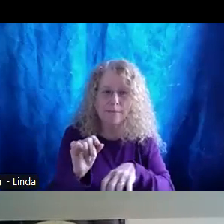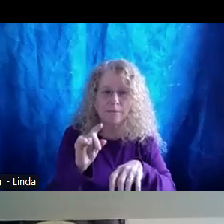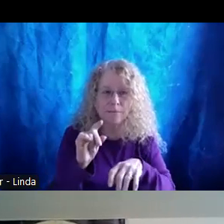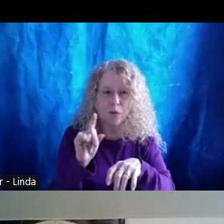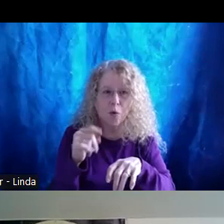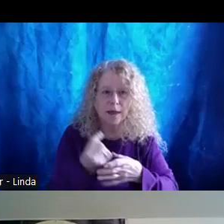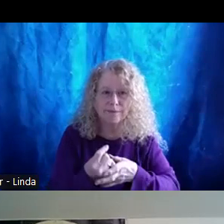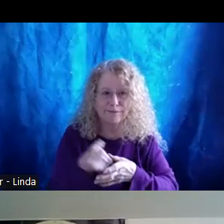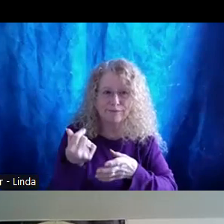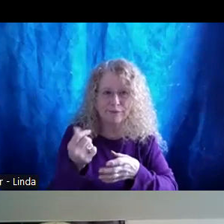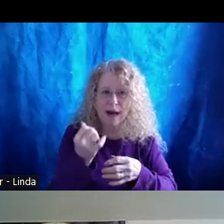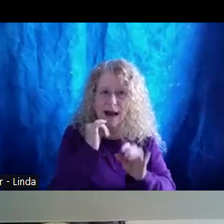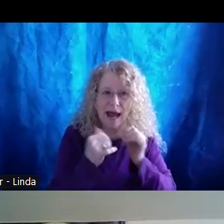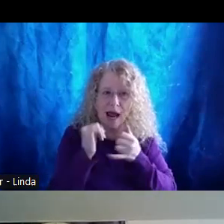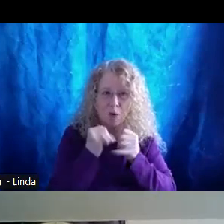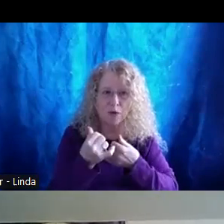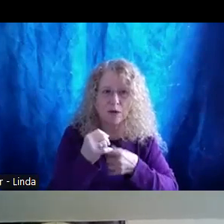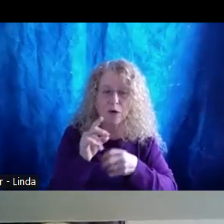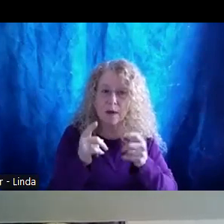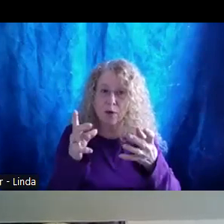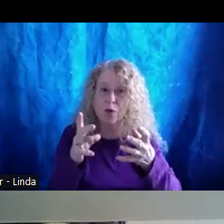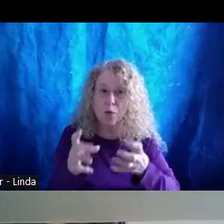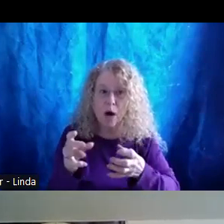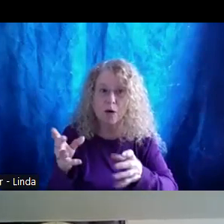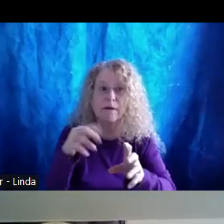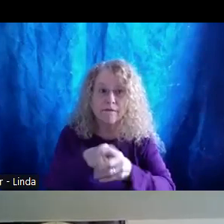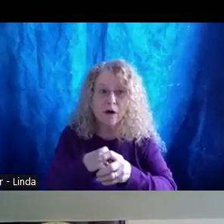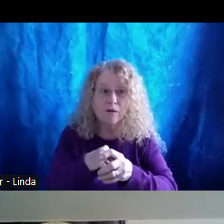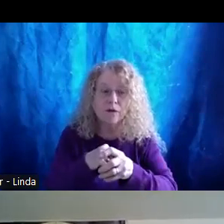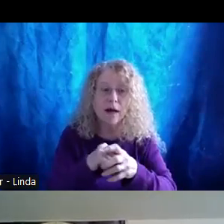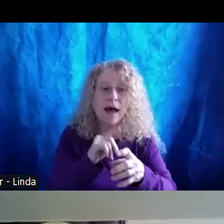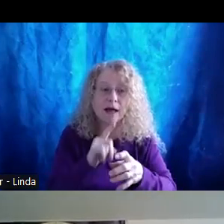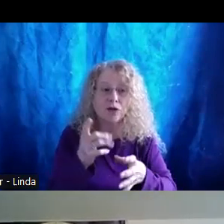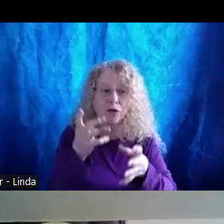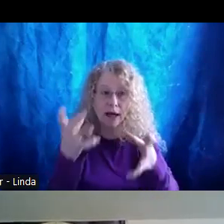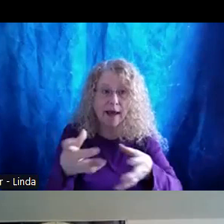ERRORS SO THAT EVERYBODY WHO WOULD LIKE TO BE A PART IS ACTUALLY RECEIVING THE INFORMATION THEY NEED TO RECEIVE.